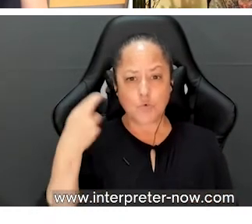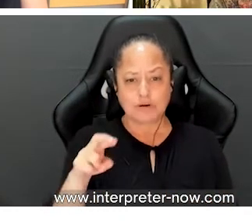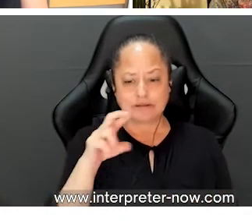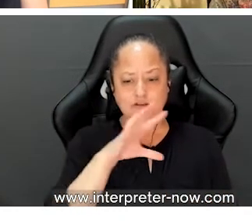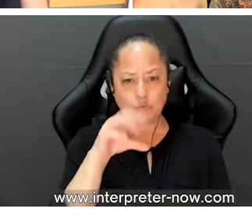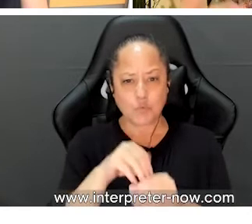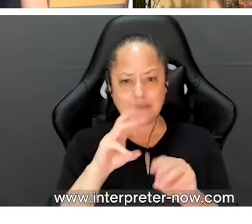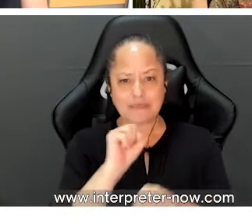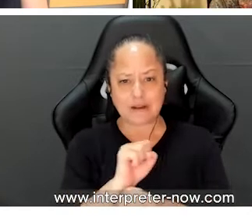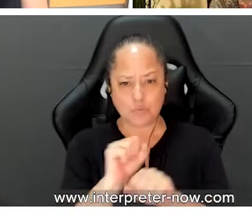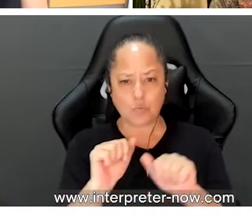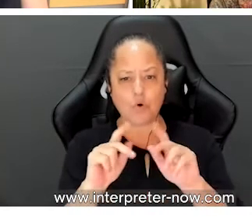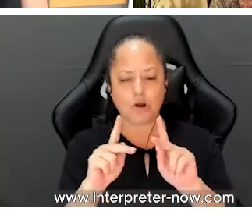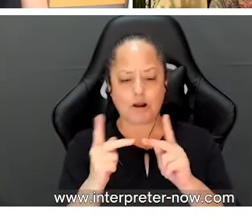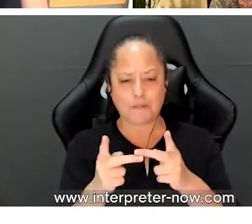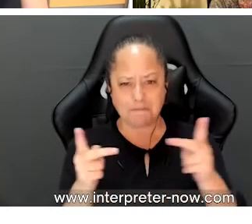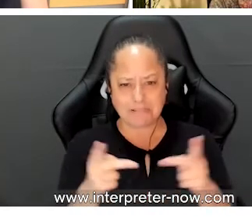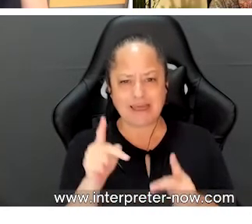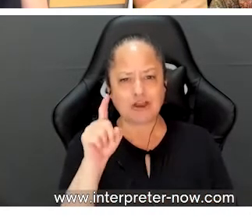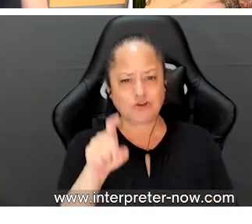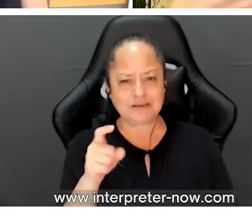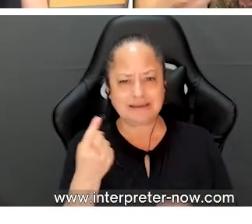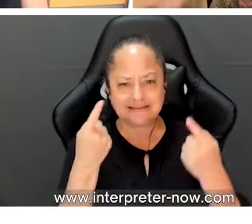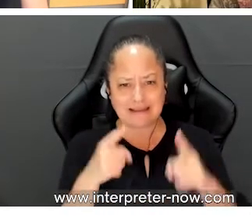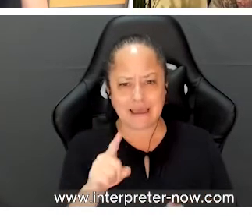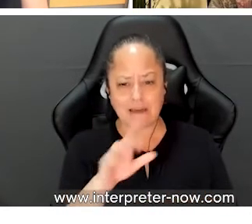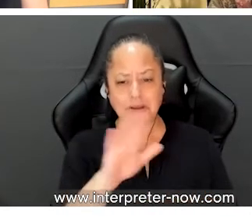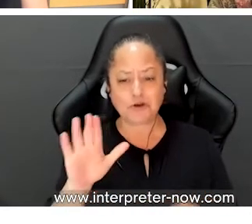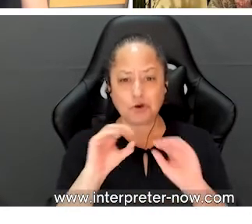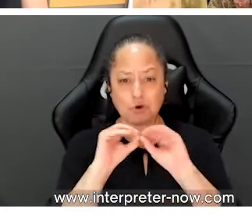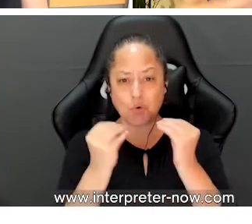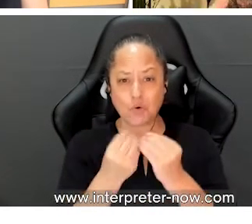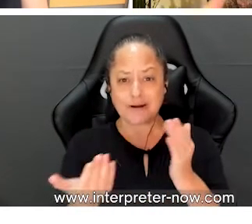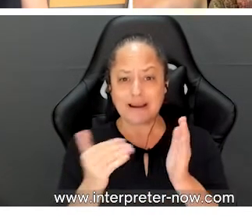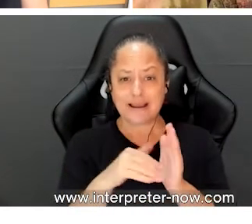to happen because if your organization, again, just finds it completely unprofessional or